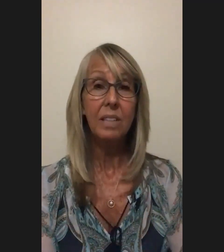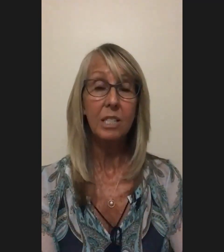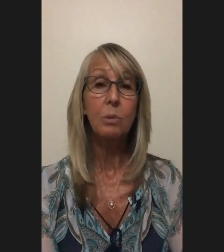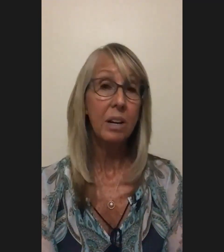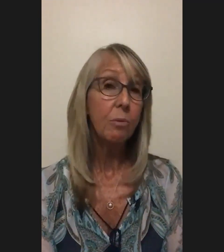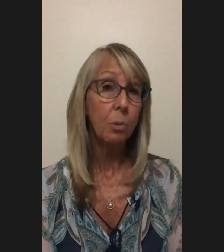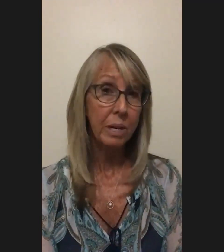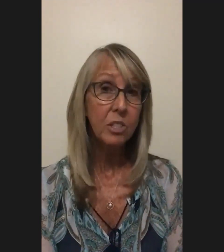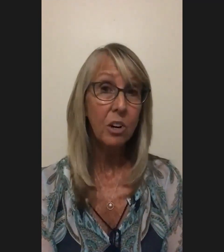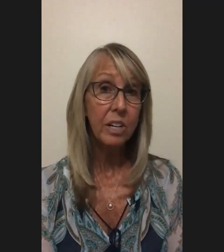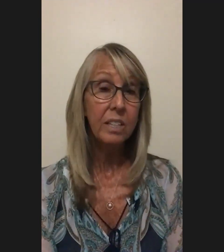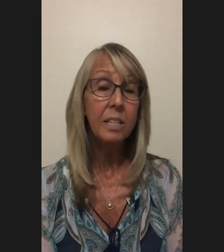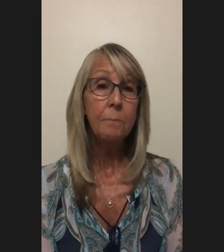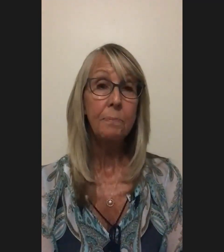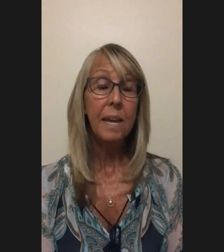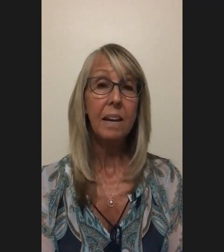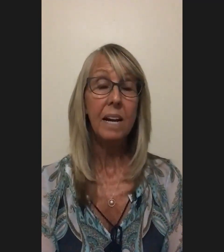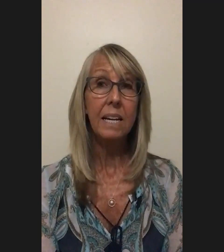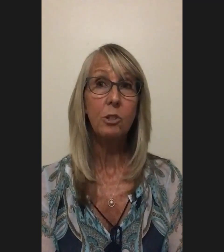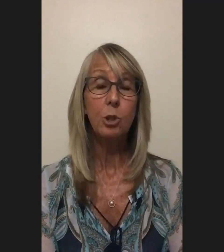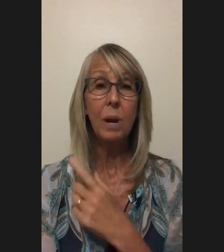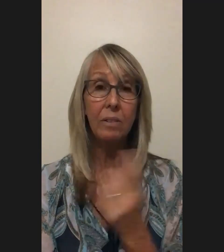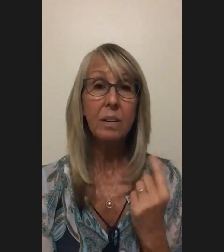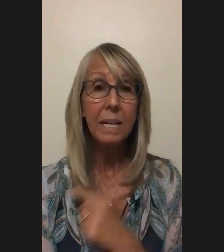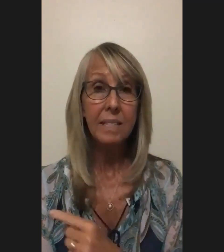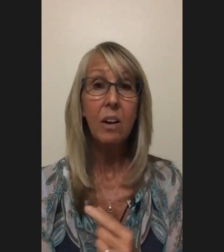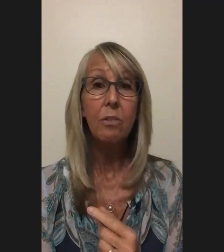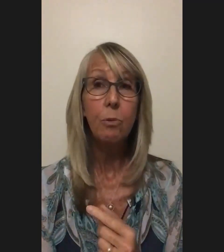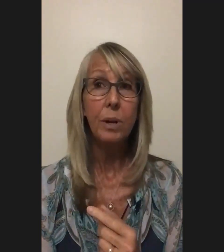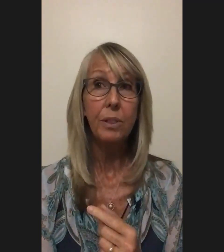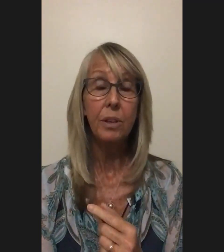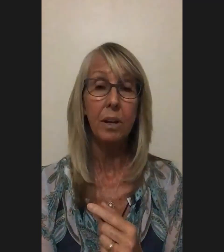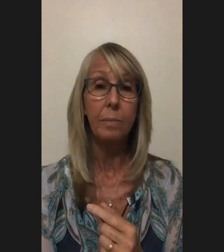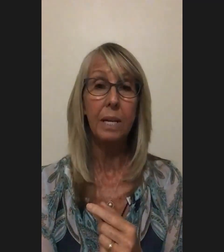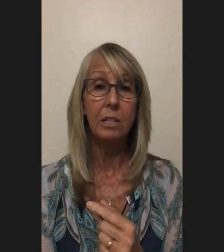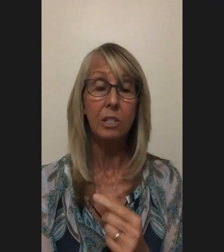out; that's kind of where we started and I surrounded myself with it.